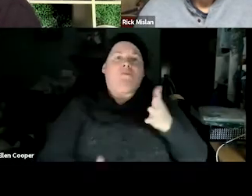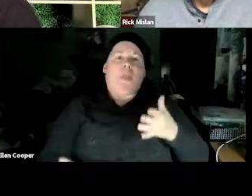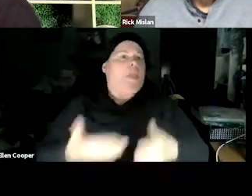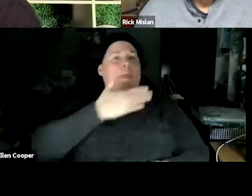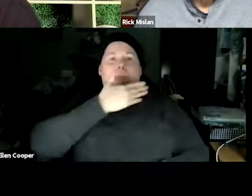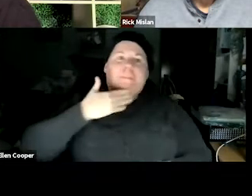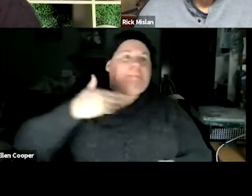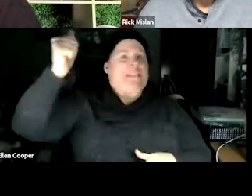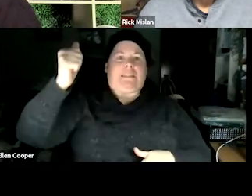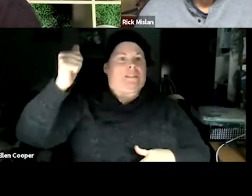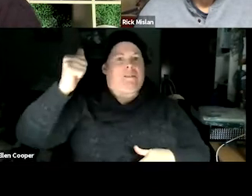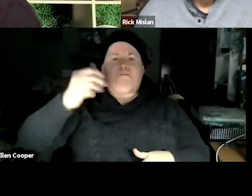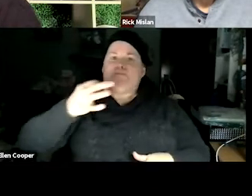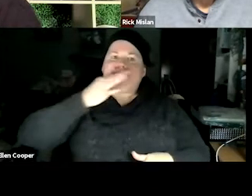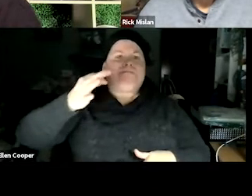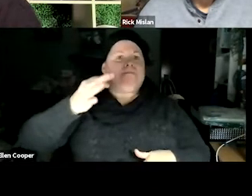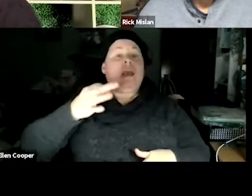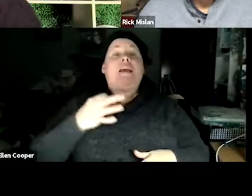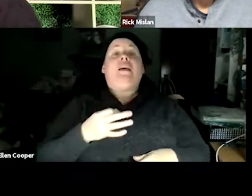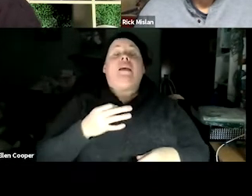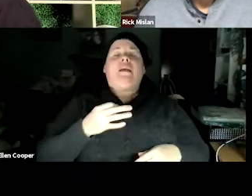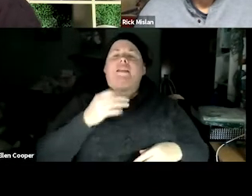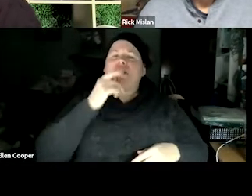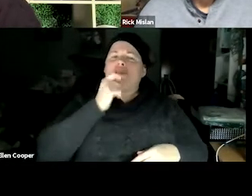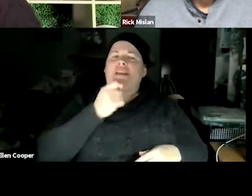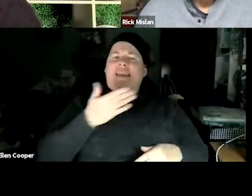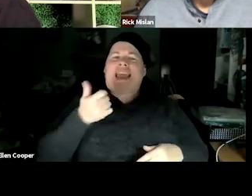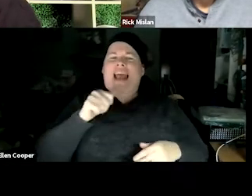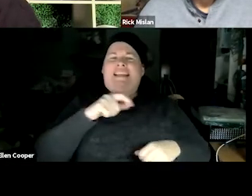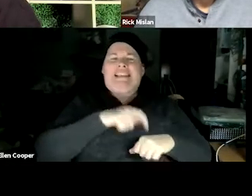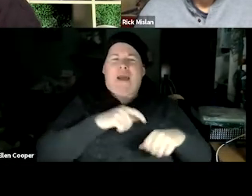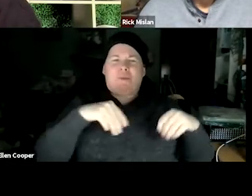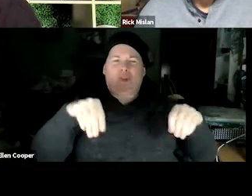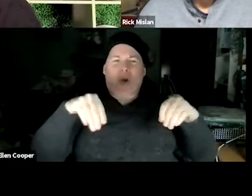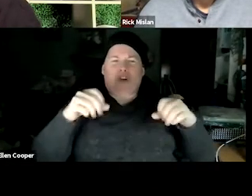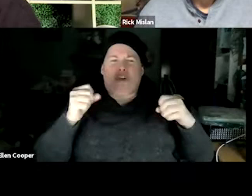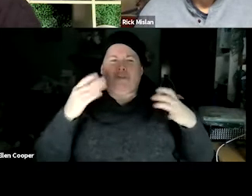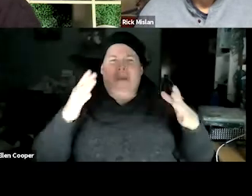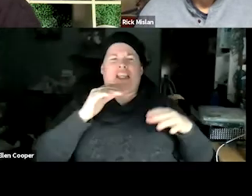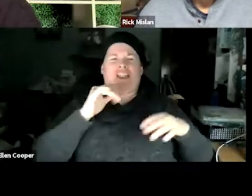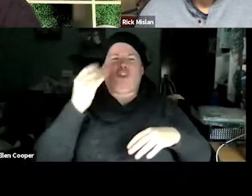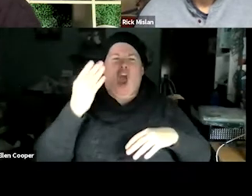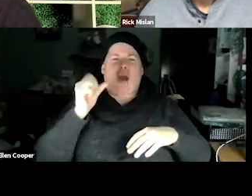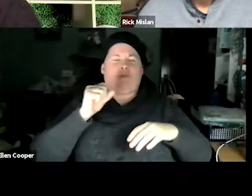anytime you have a market where there's a lot of open jobs, the